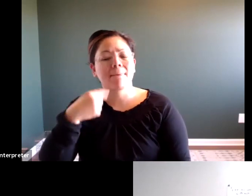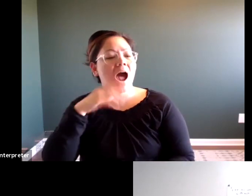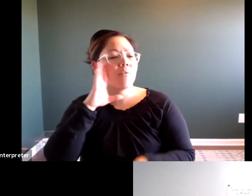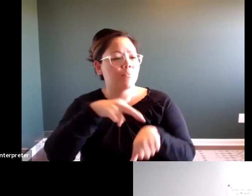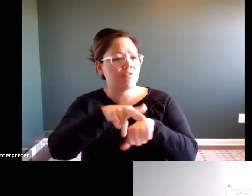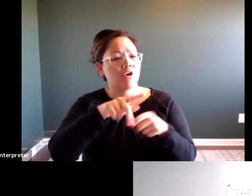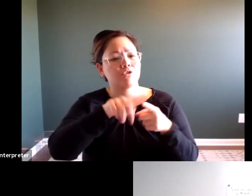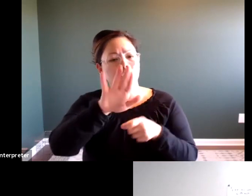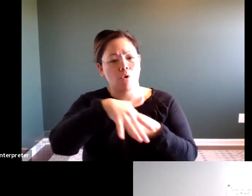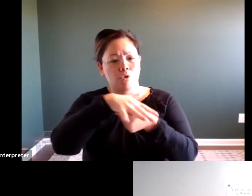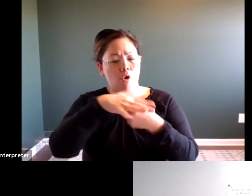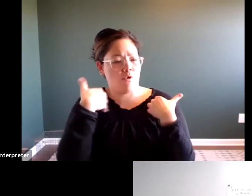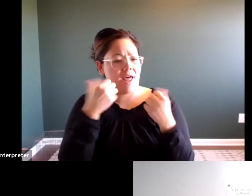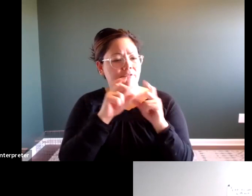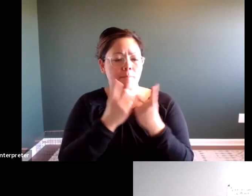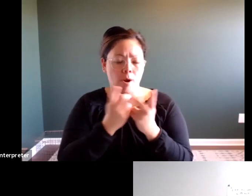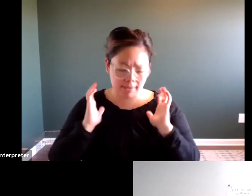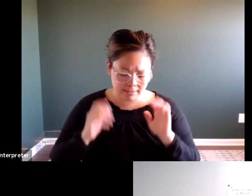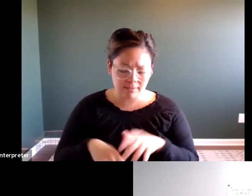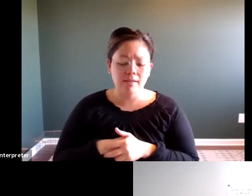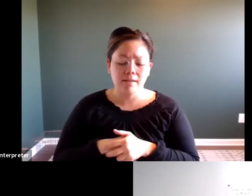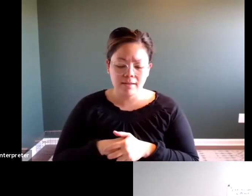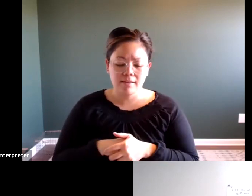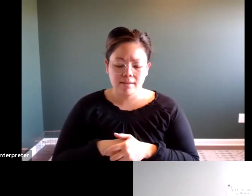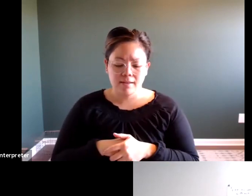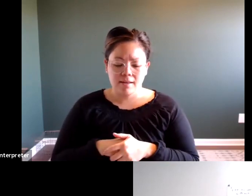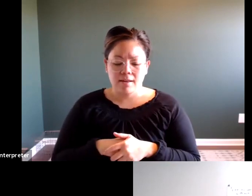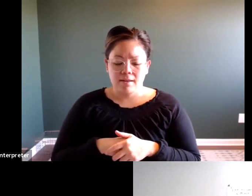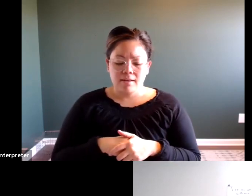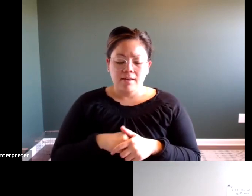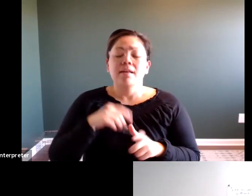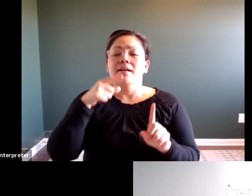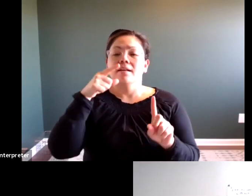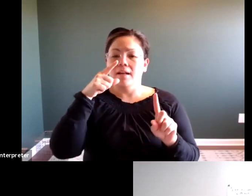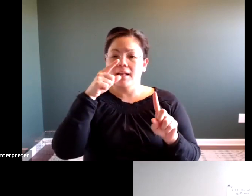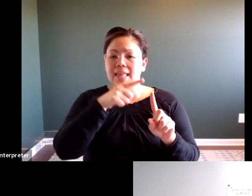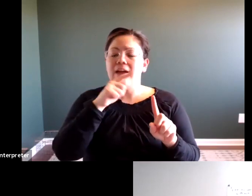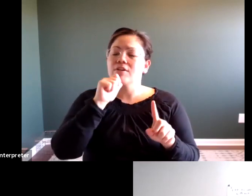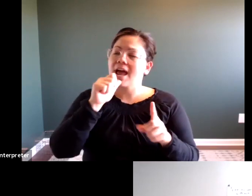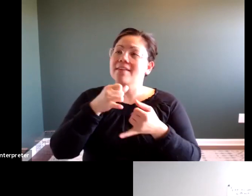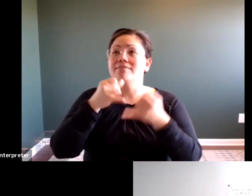So they're gonna be the, the kind of, not necessarily always a final authority, but they will be up to date